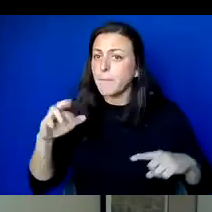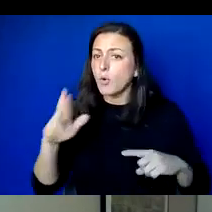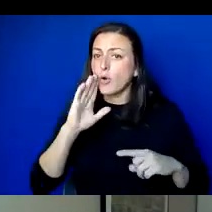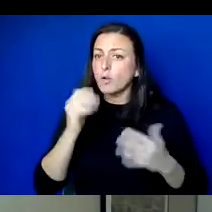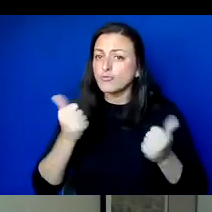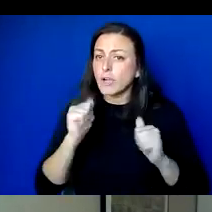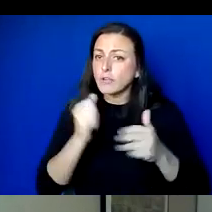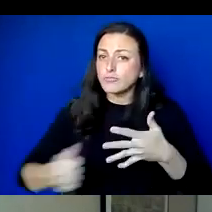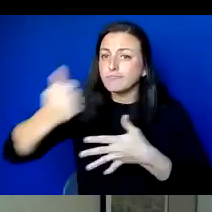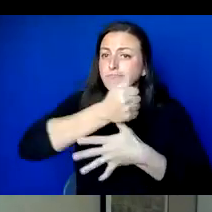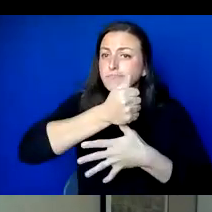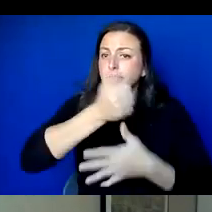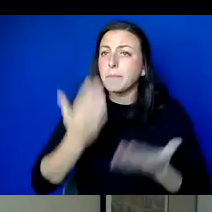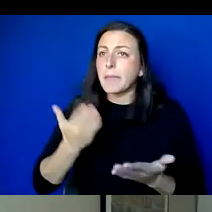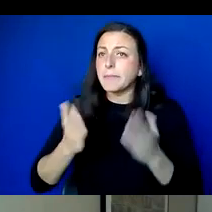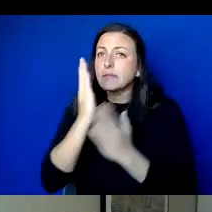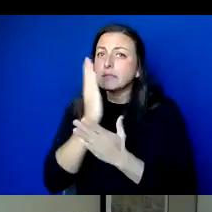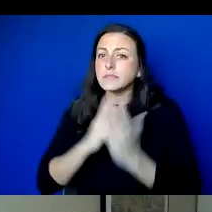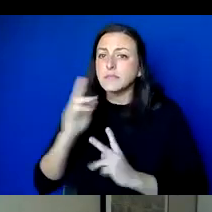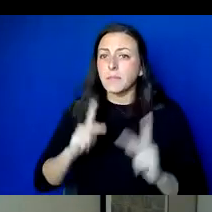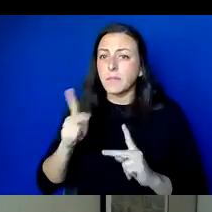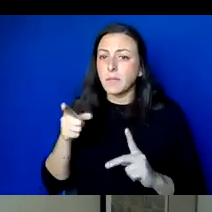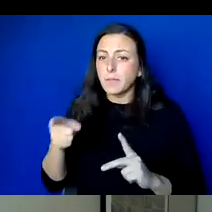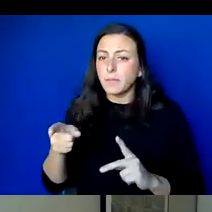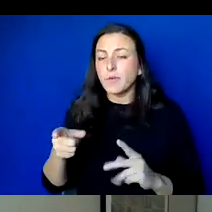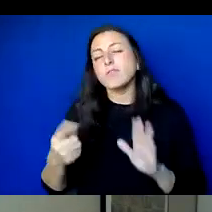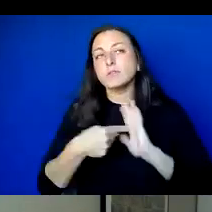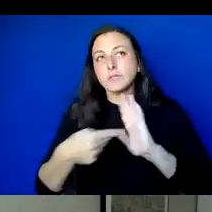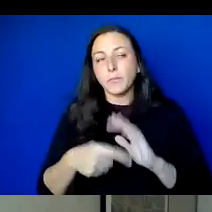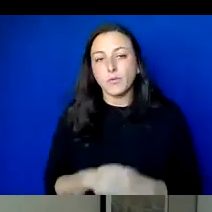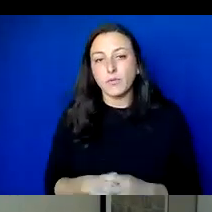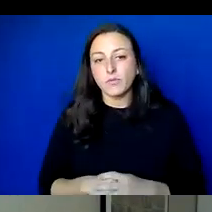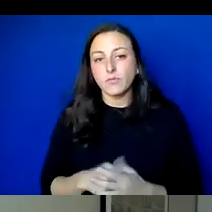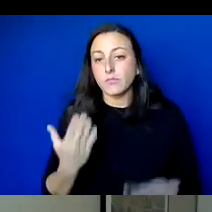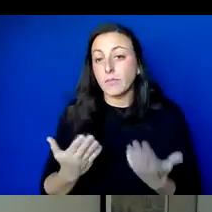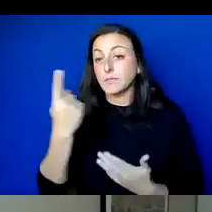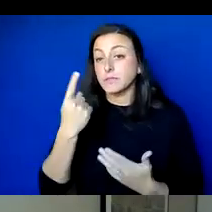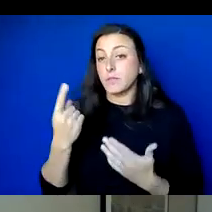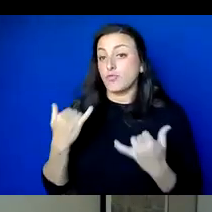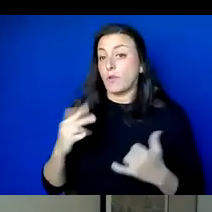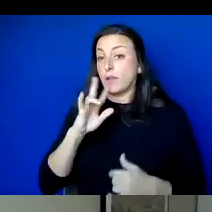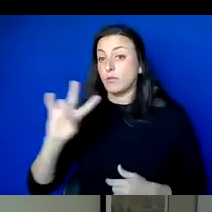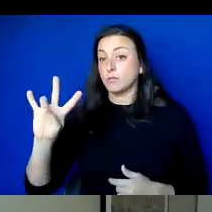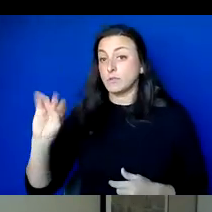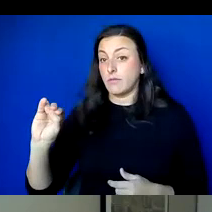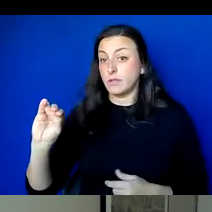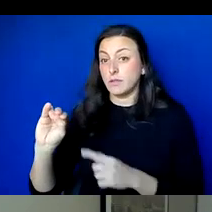in a higher priority group? For example, somebody who's 70 and hasn't been able to -